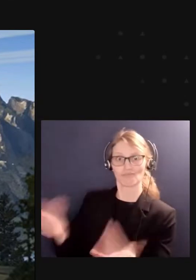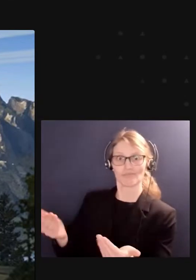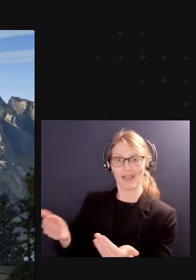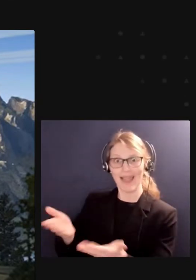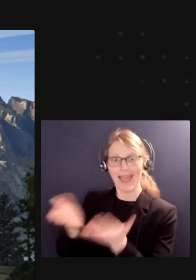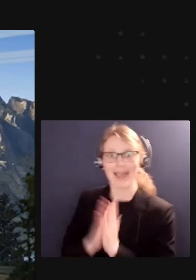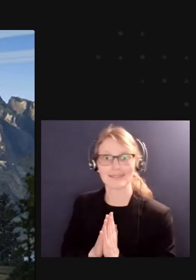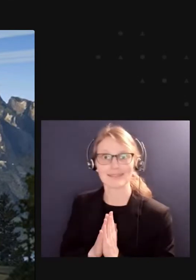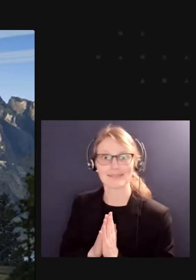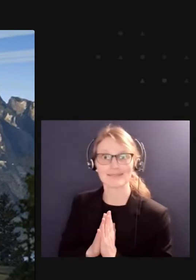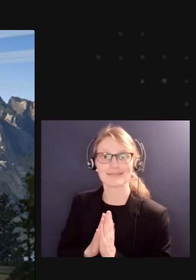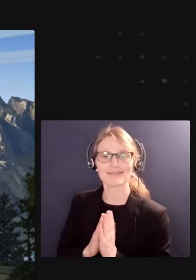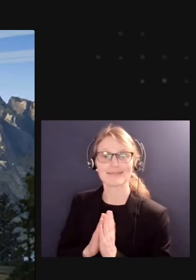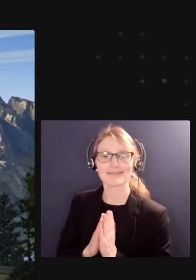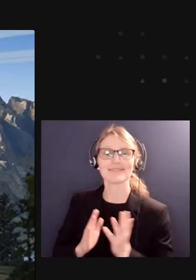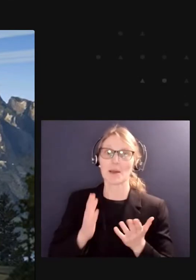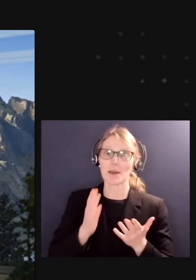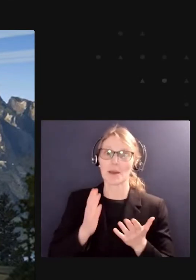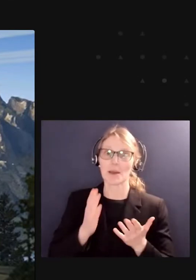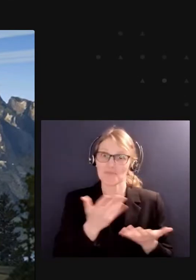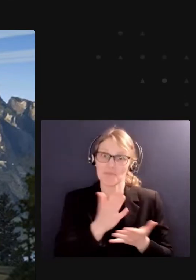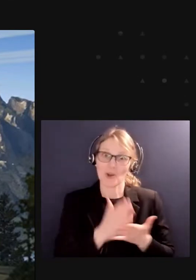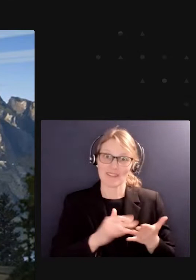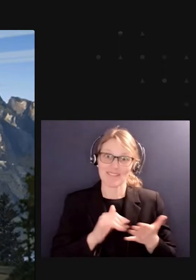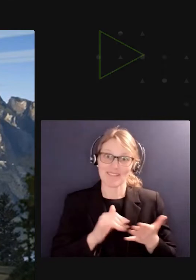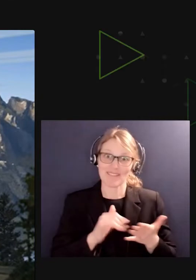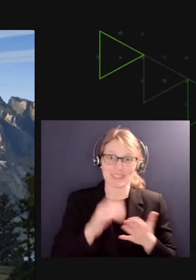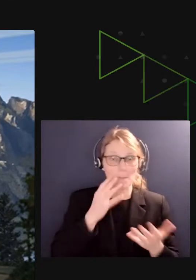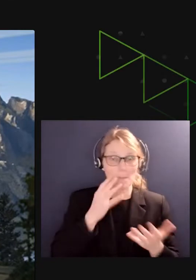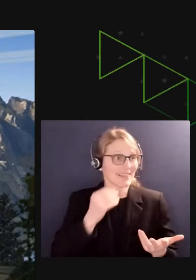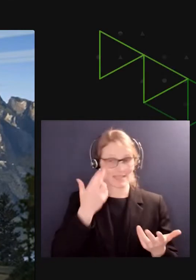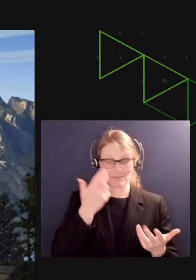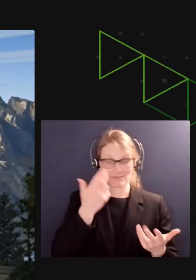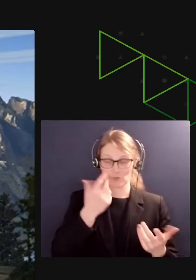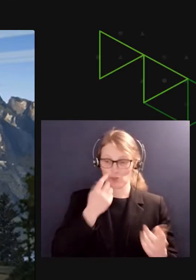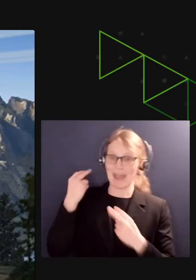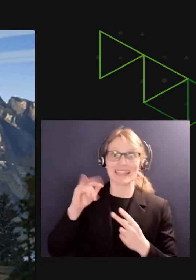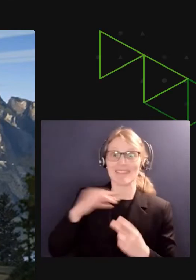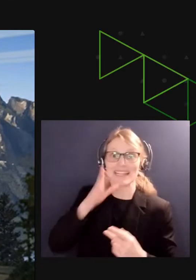but if I wouldn't have asked, I wouldn't be here today. And so I would say that that's really important for us,